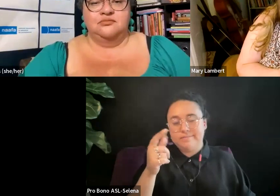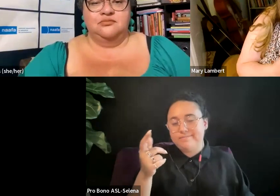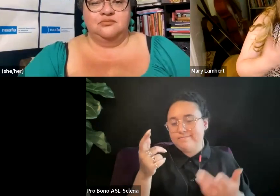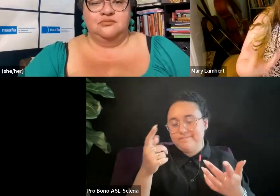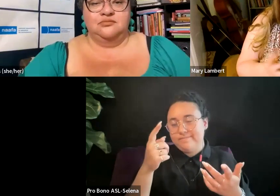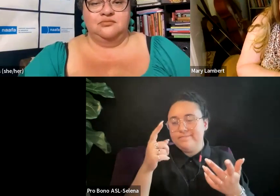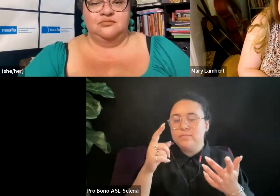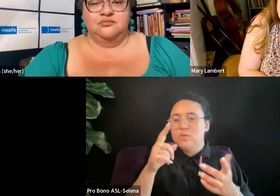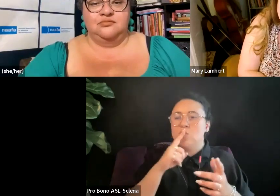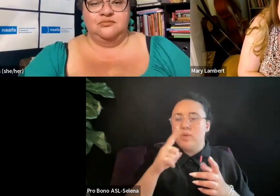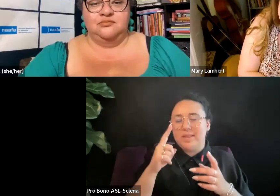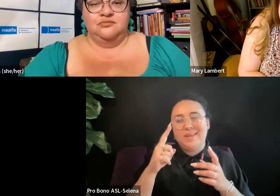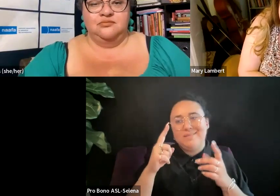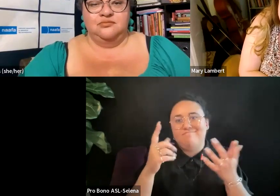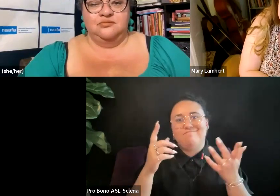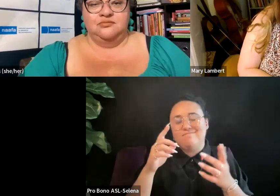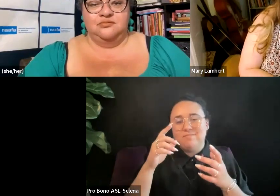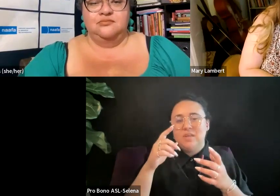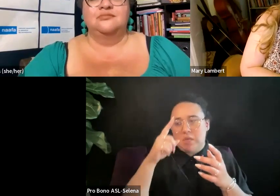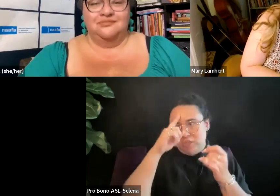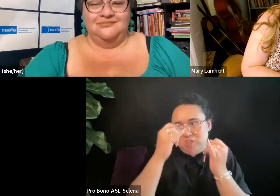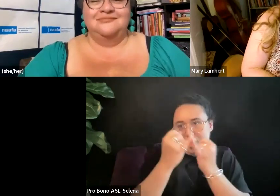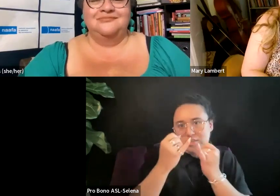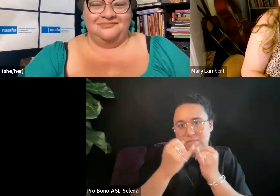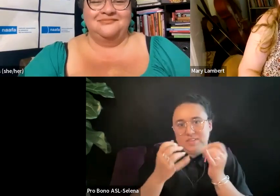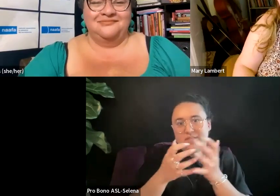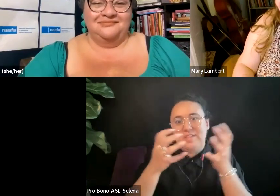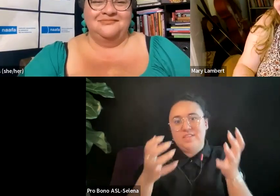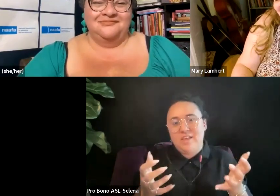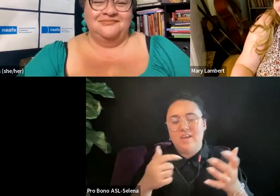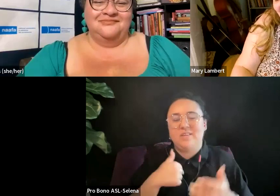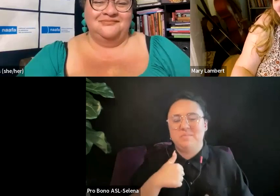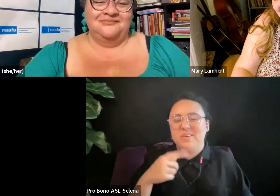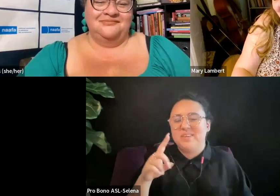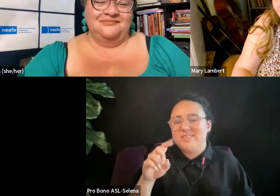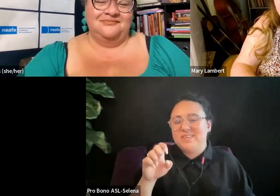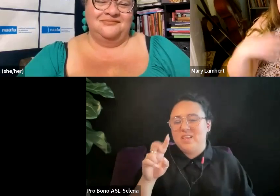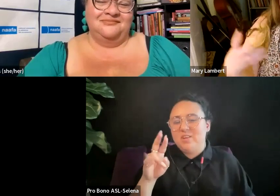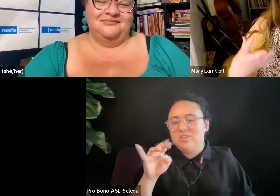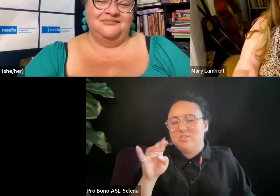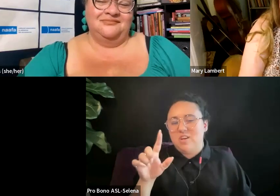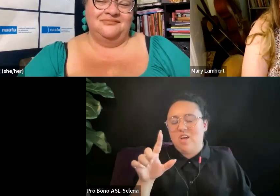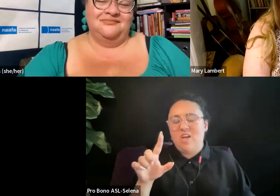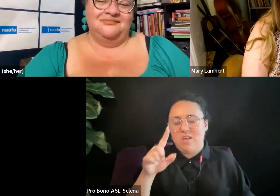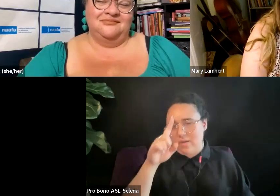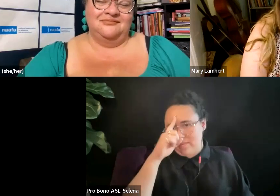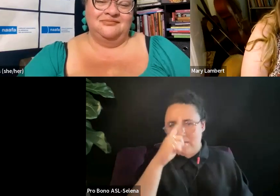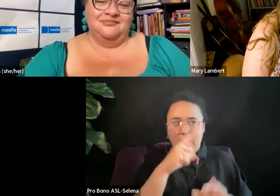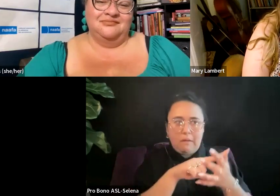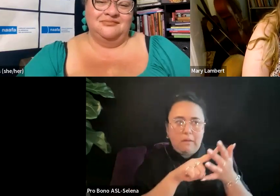I was I was the girl, like, talking to herself a lot. And I always think, thank God for my delusions,